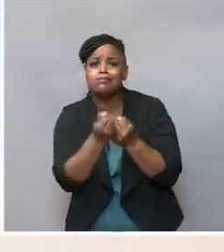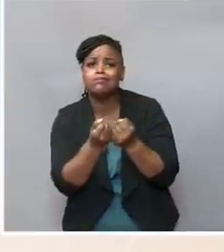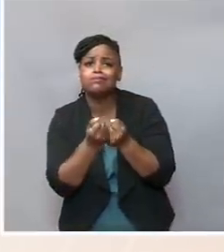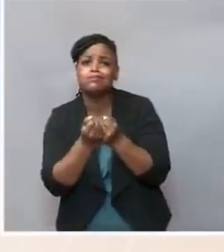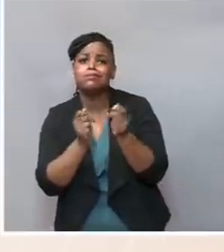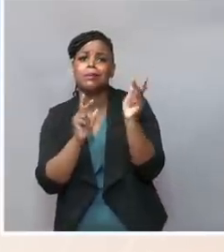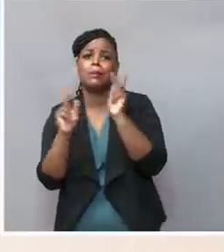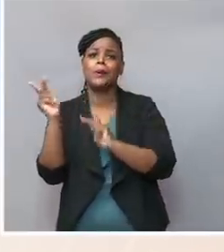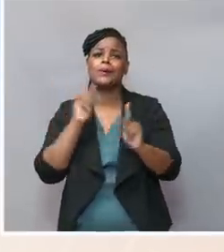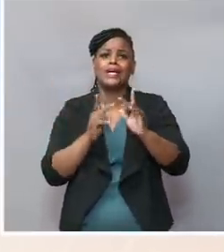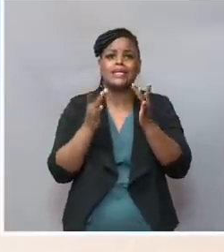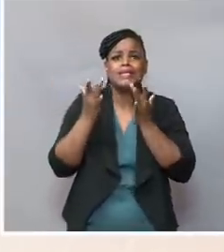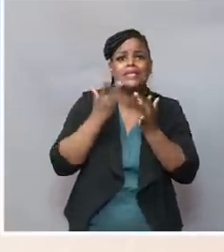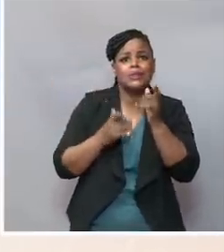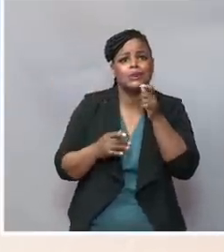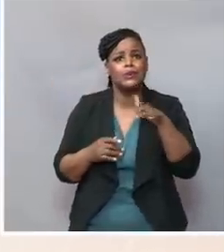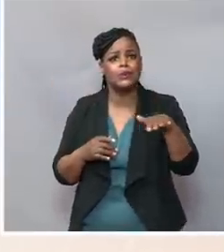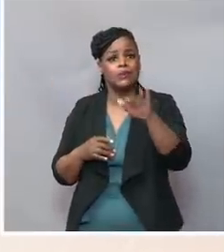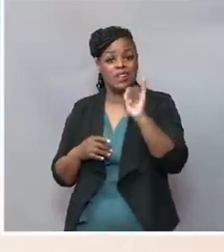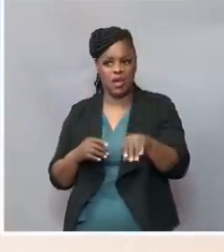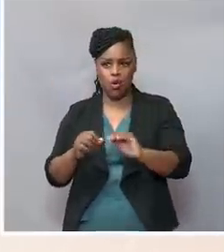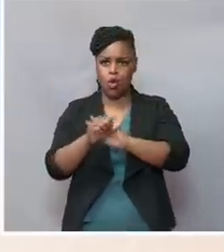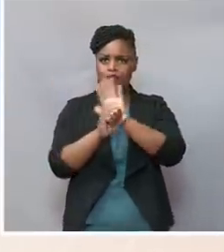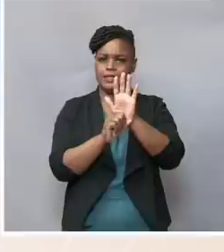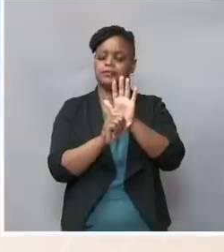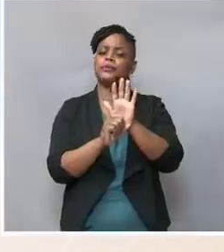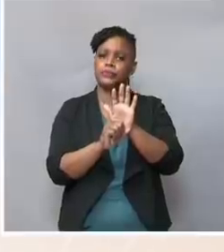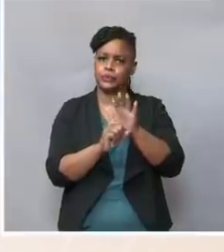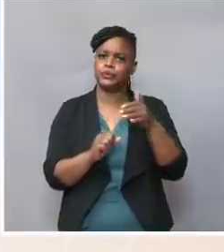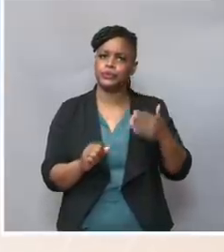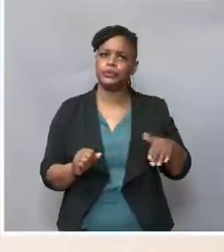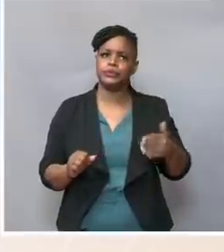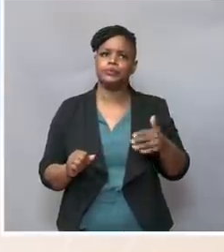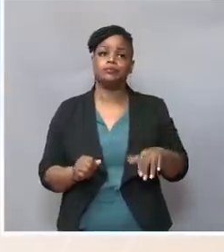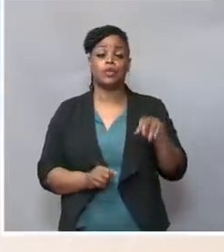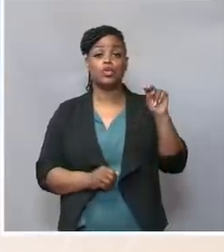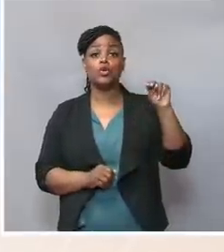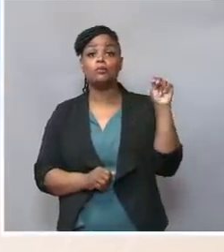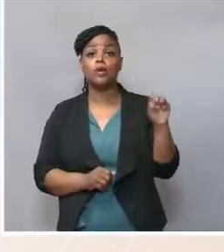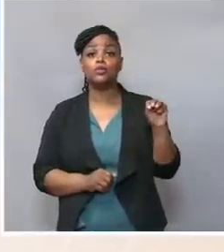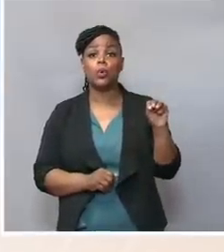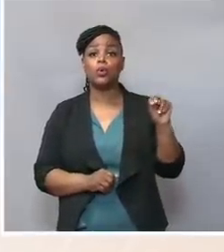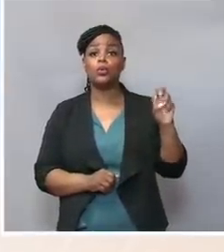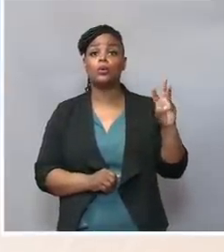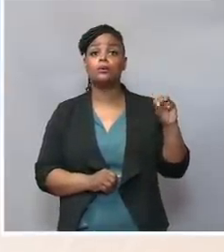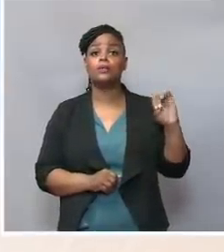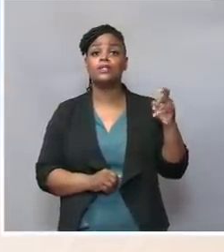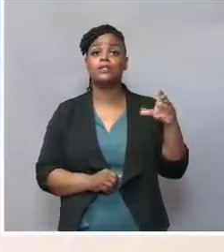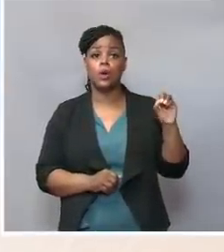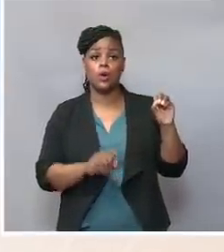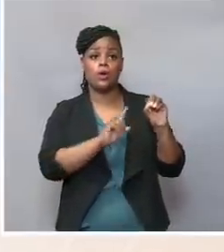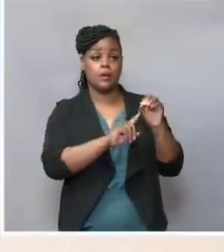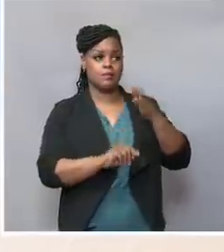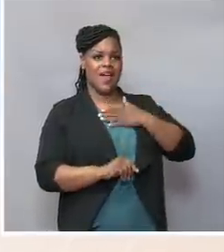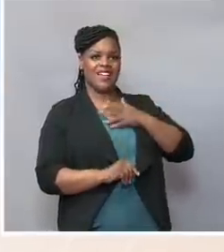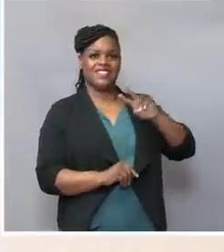People like Kiwa, Pueblo, Governor Tenorio in New Mexico during my first trip as second gentleman who encouraged his community